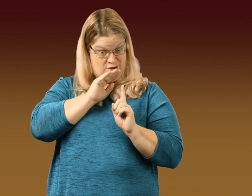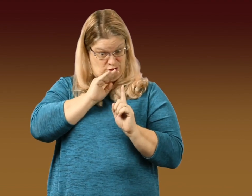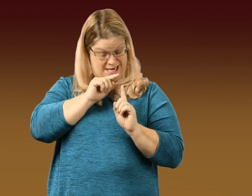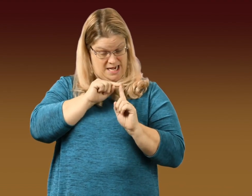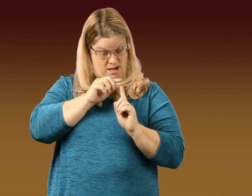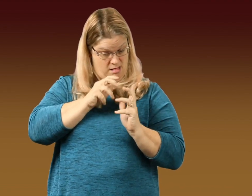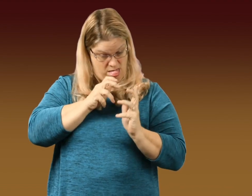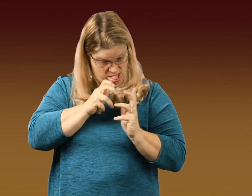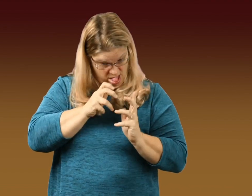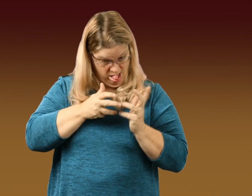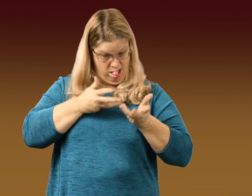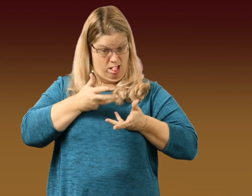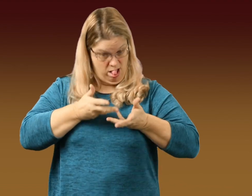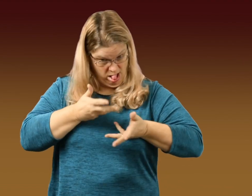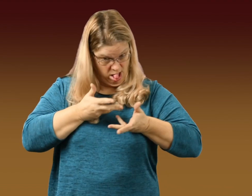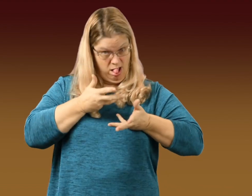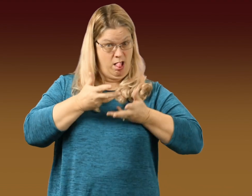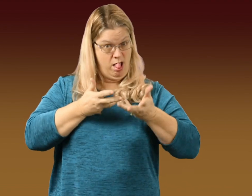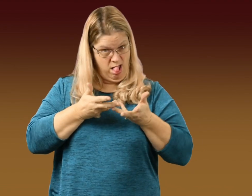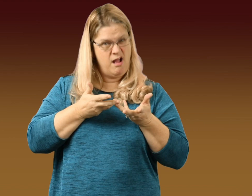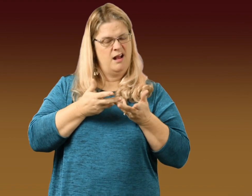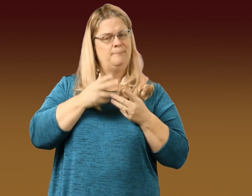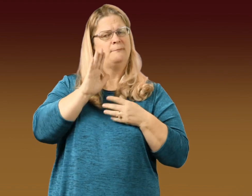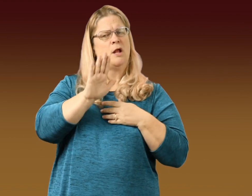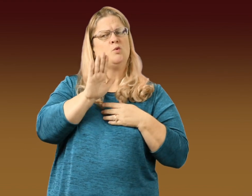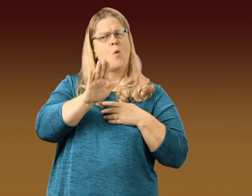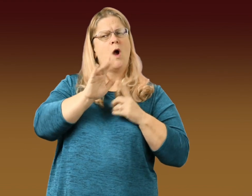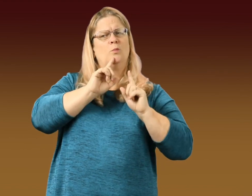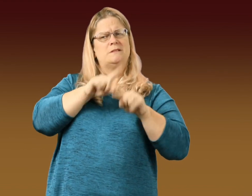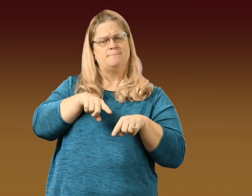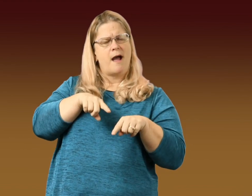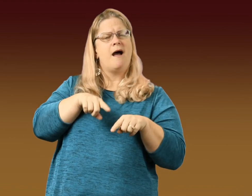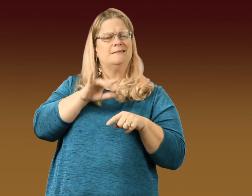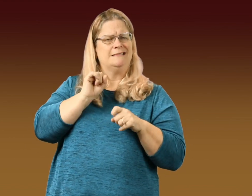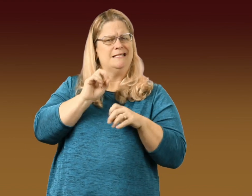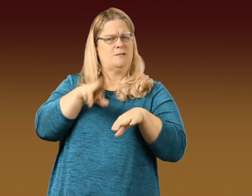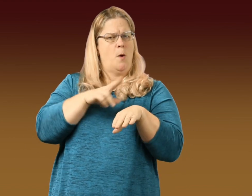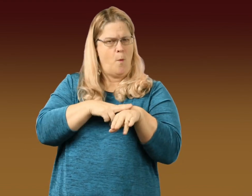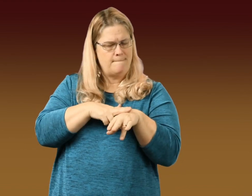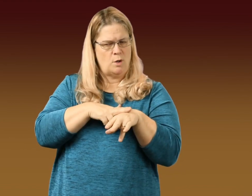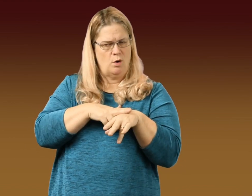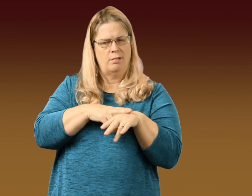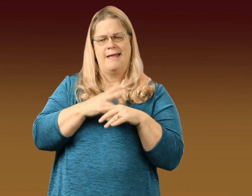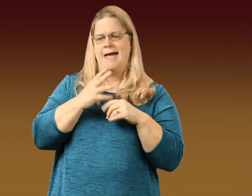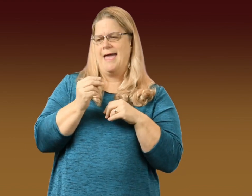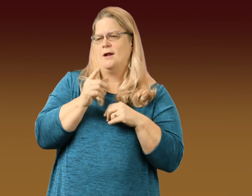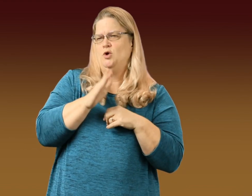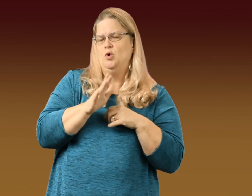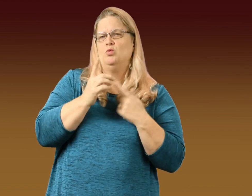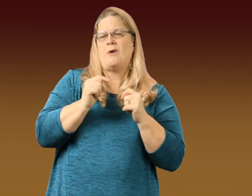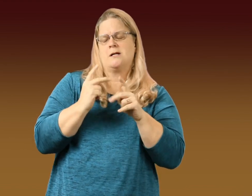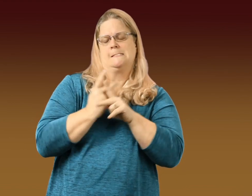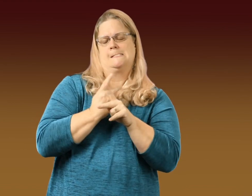Consider that frustration that you experience throughout that, and your response is normal.